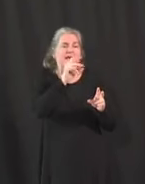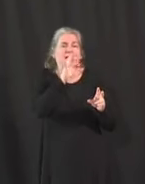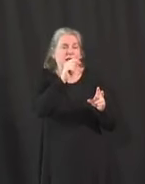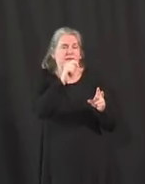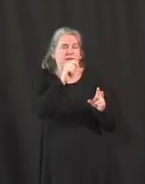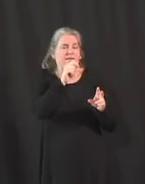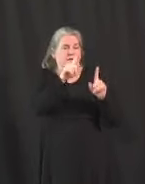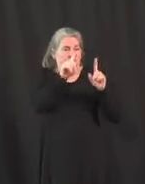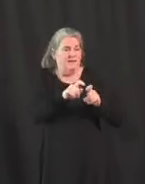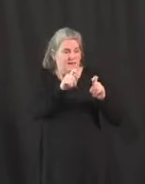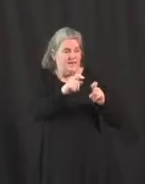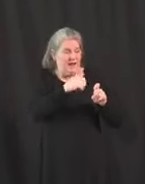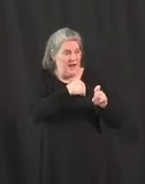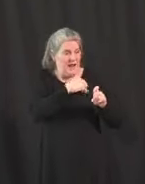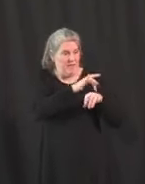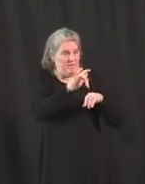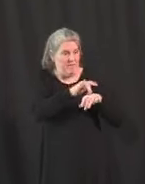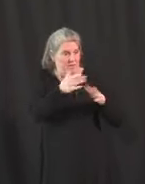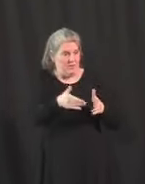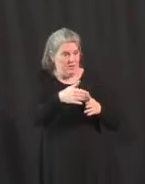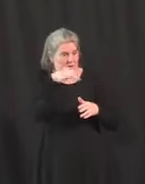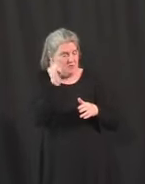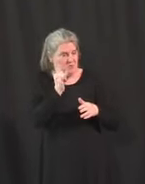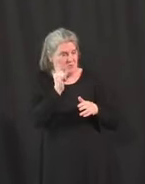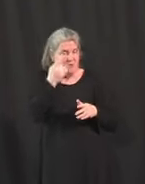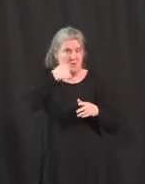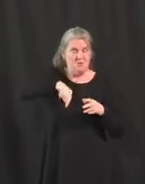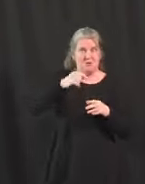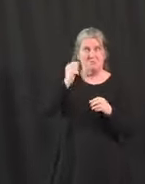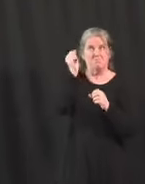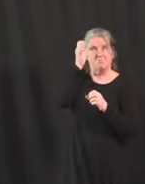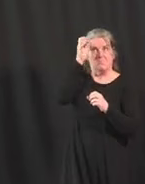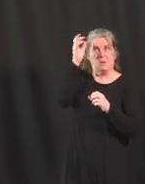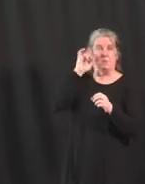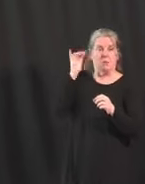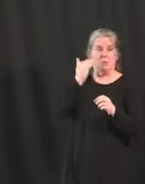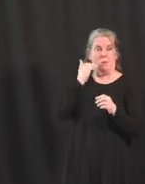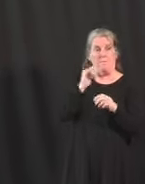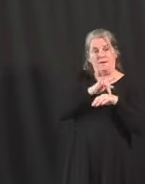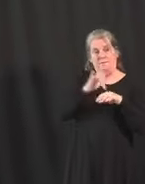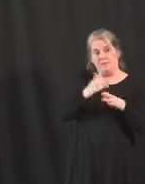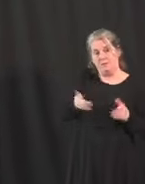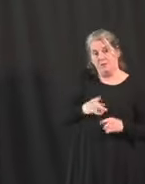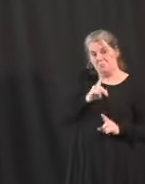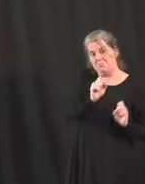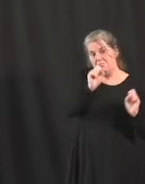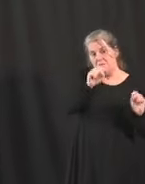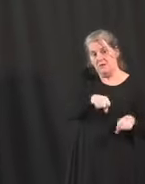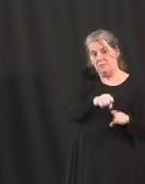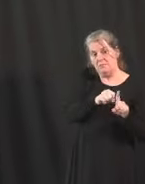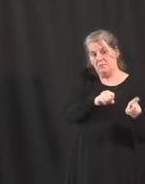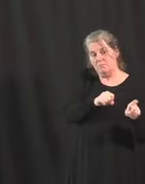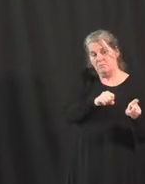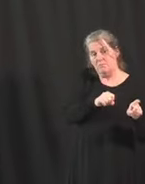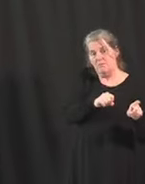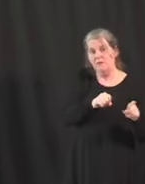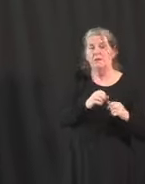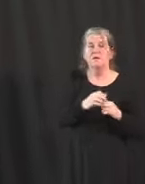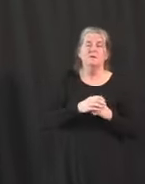THAT YUKONERS CAN GET A SENSE OF HOW MANY TEST KITS WE HAVE AVAILABLE. TIM, THAT'S A GOOD QUESTION